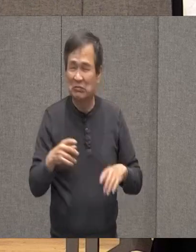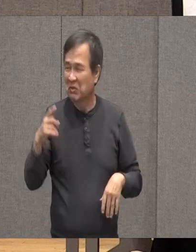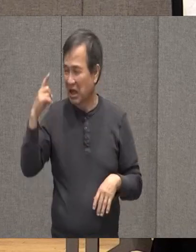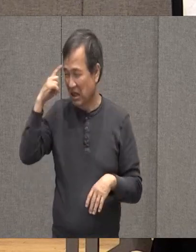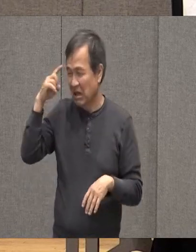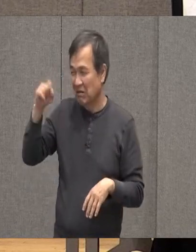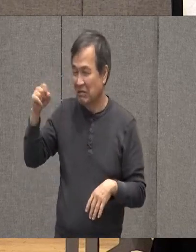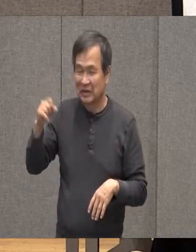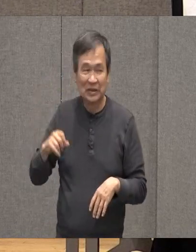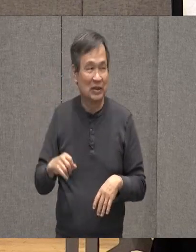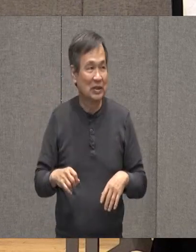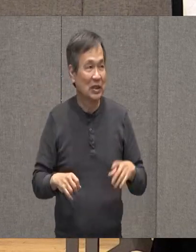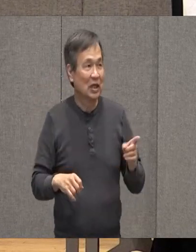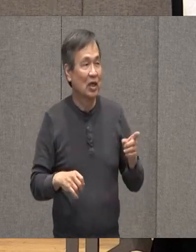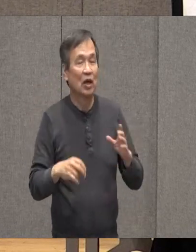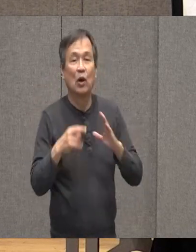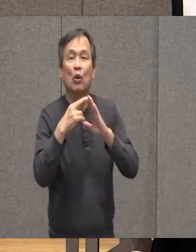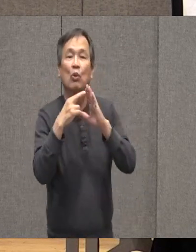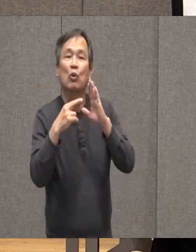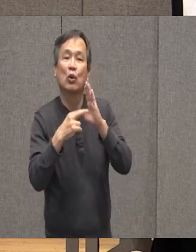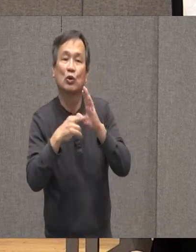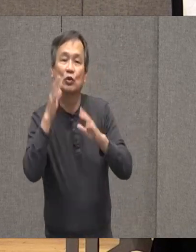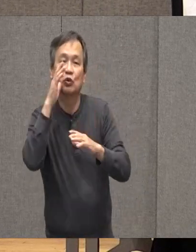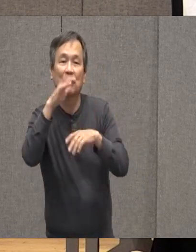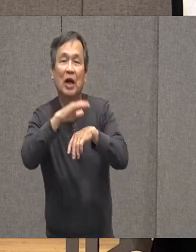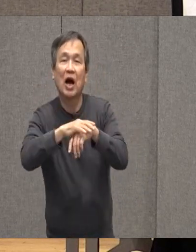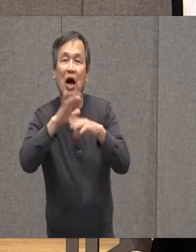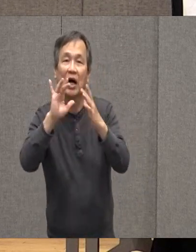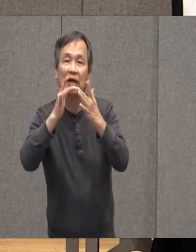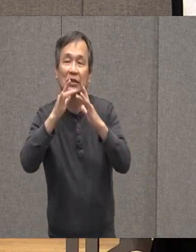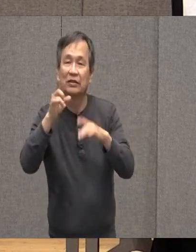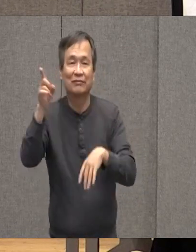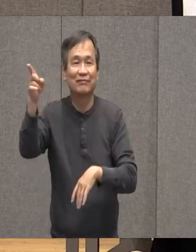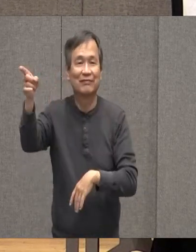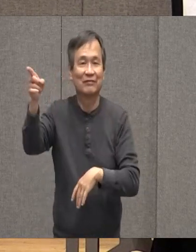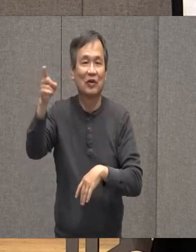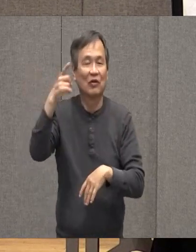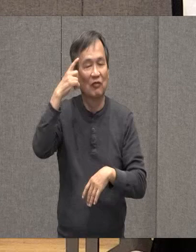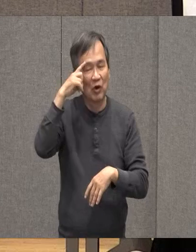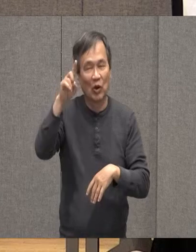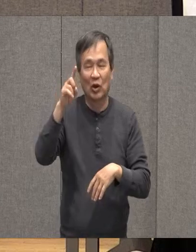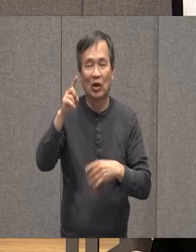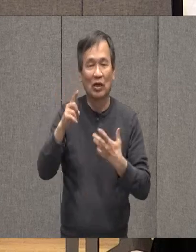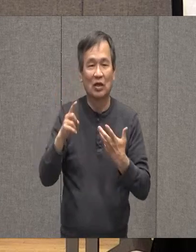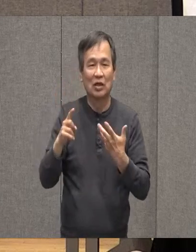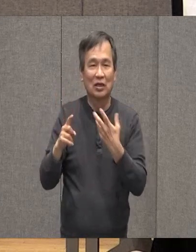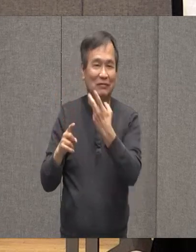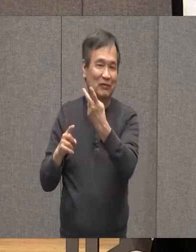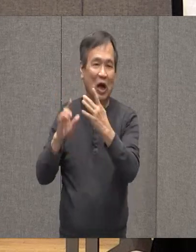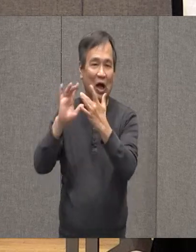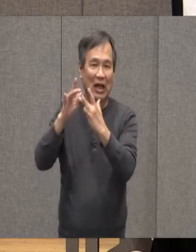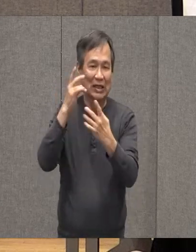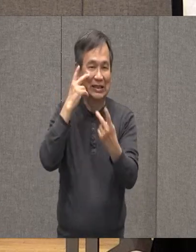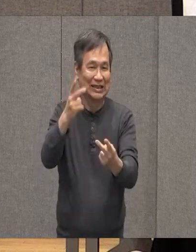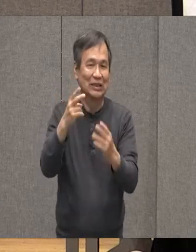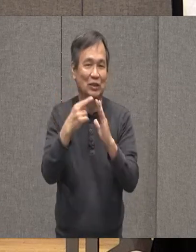Okay and remember these rules will also be available to you on the online resources, so if you want to be able to do this at home.